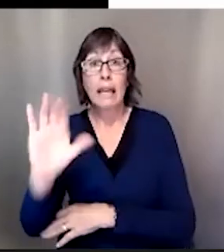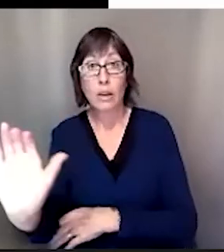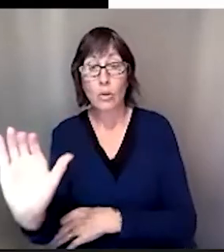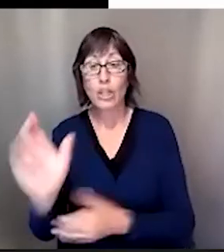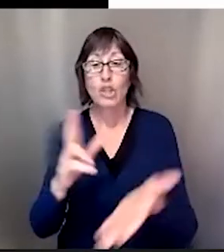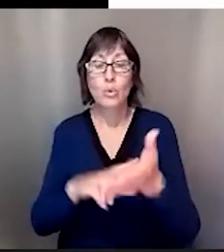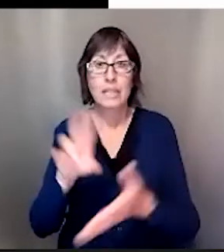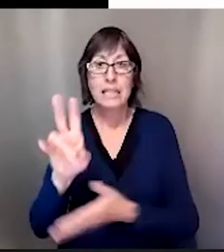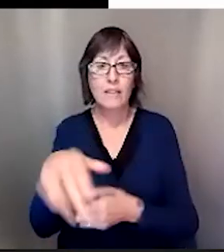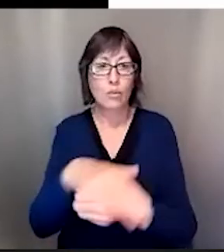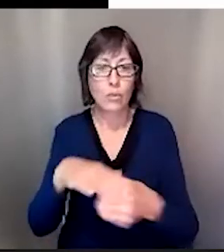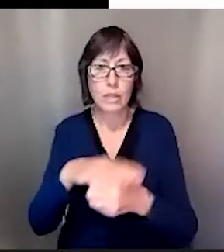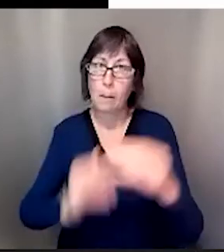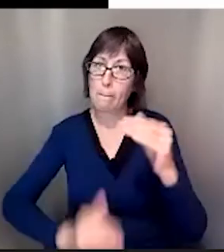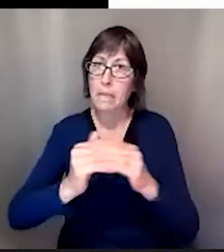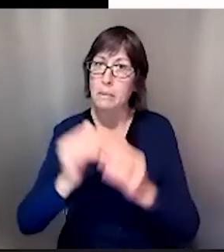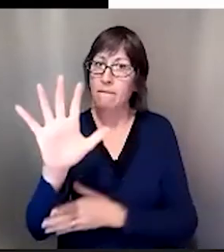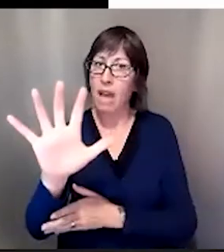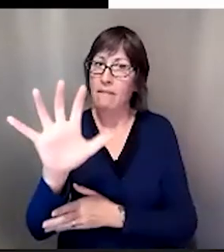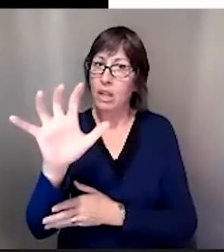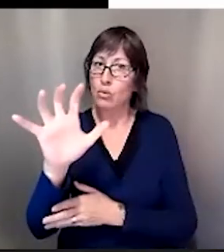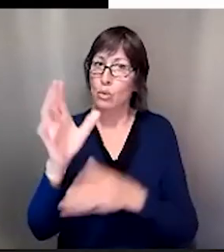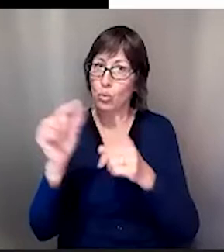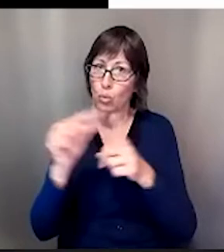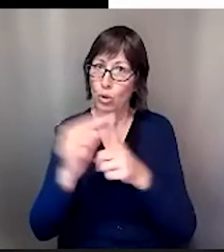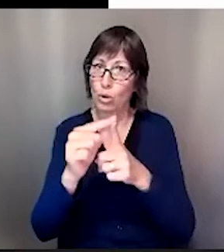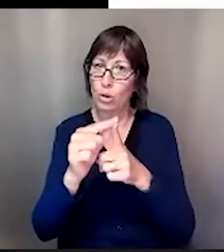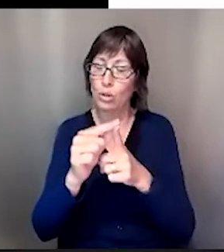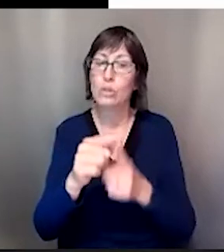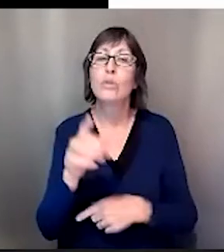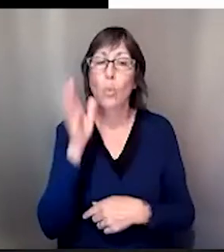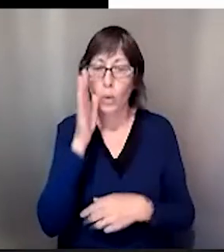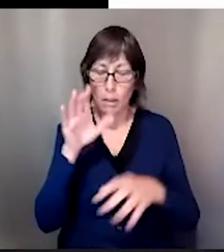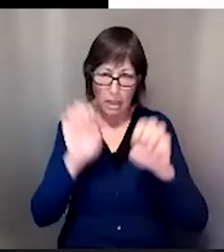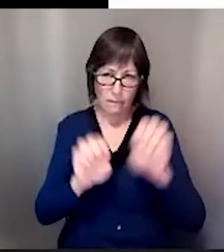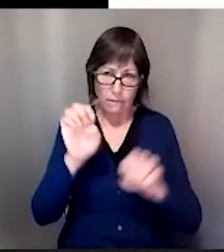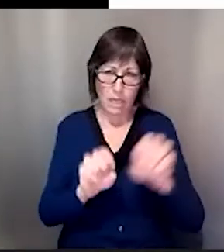Maximum 500 words. This will be evaluated based on how your background and practice